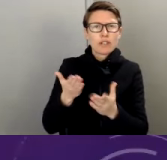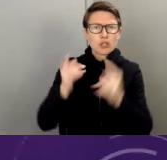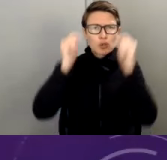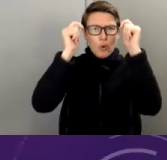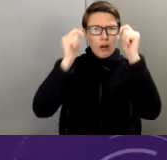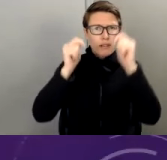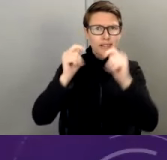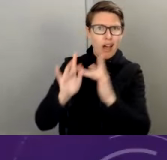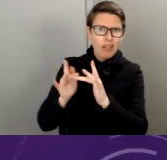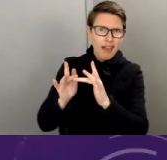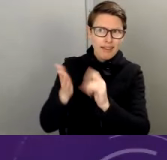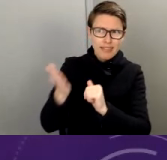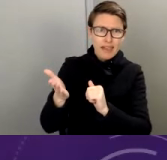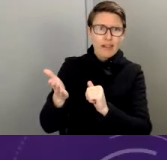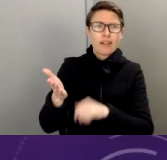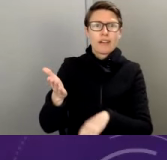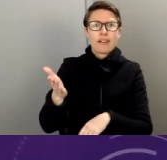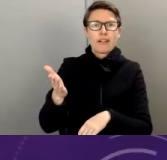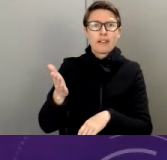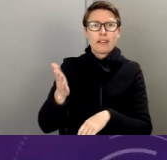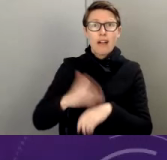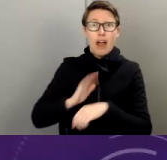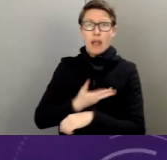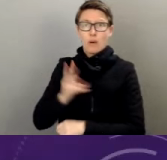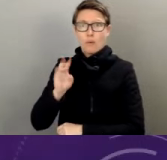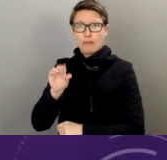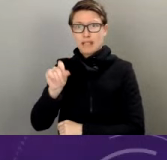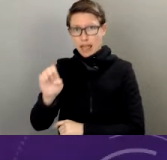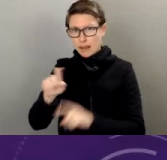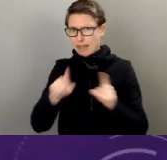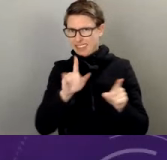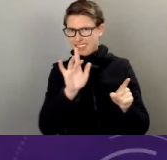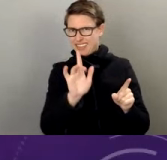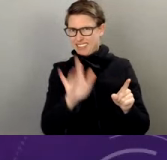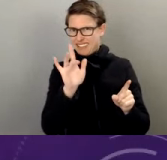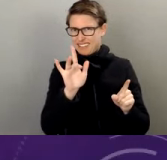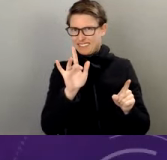but we've also listed the link here for Quick Access Report of Incomplete Form.